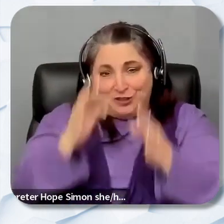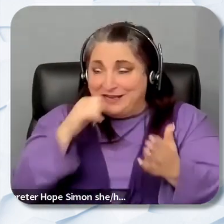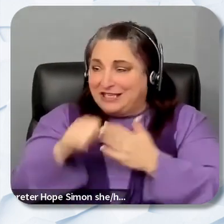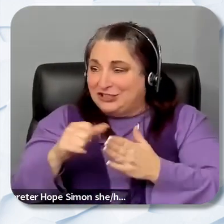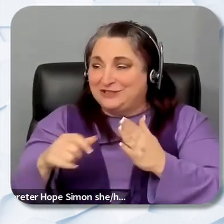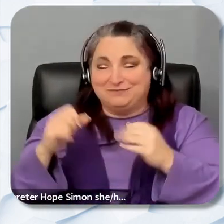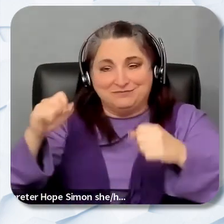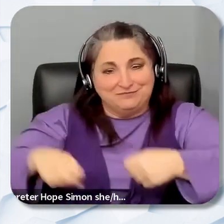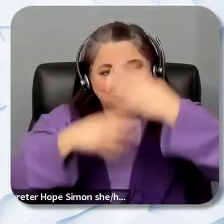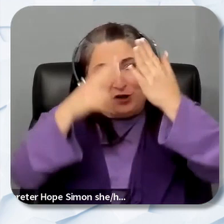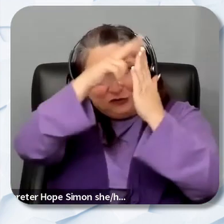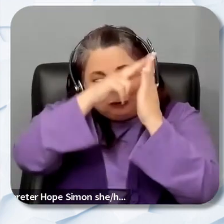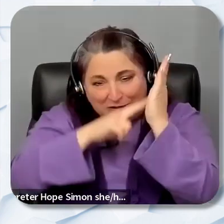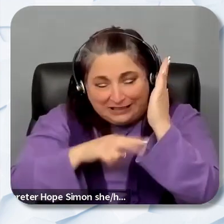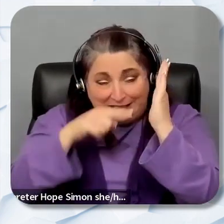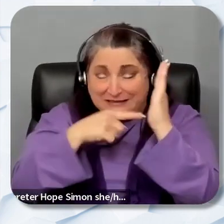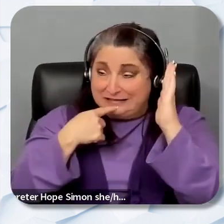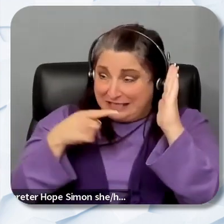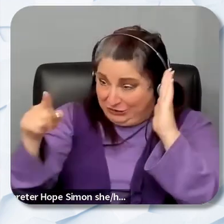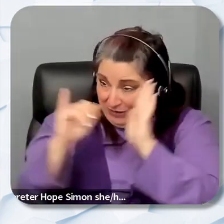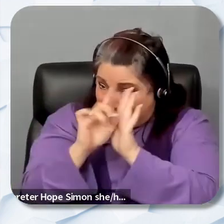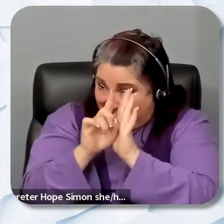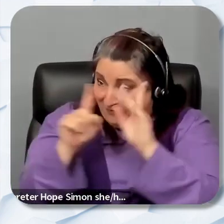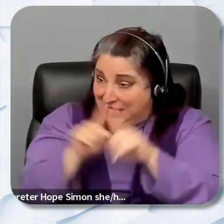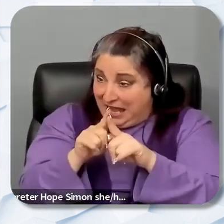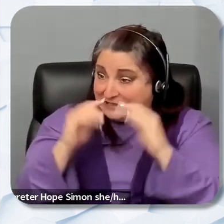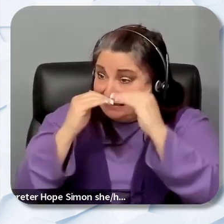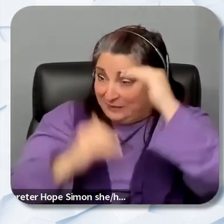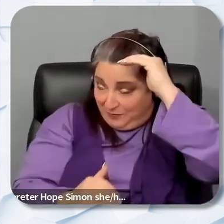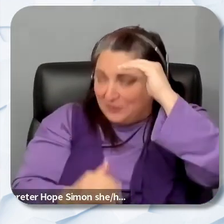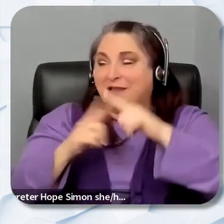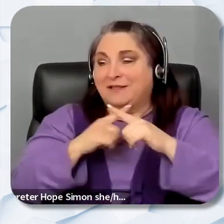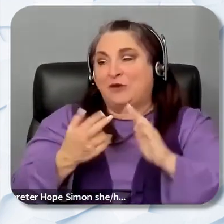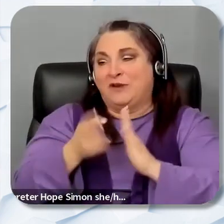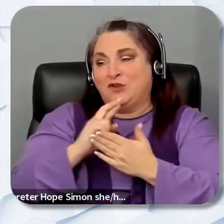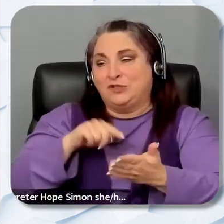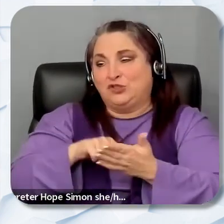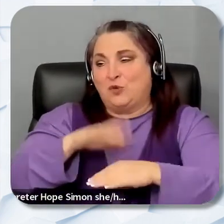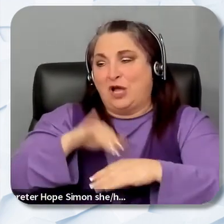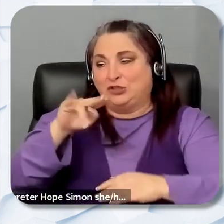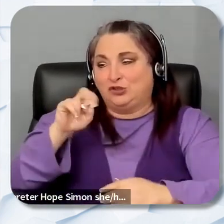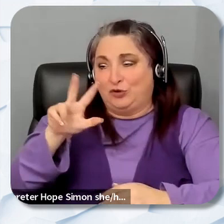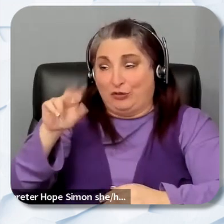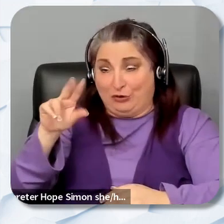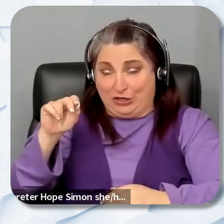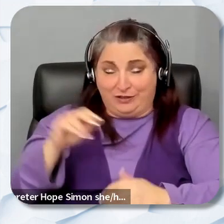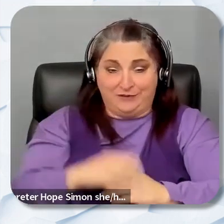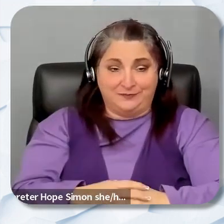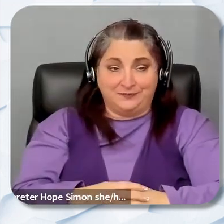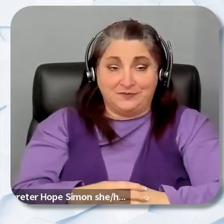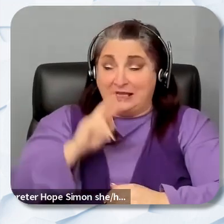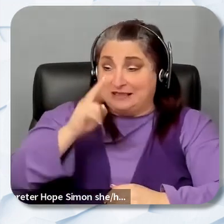as disproportionate, this review is due on June 30th. The second activity listed under